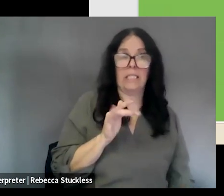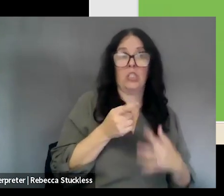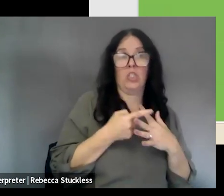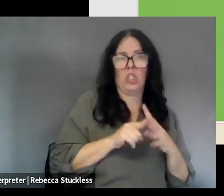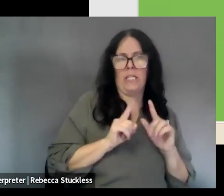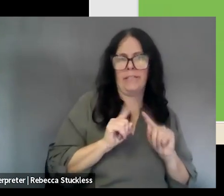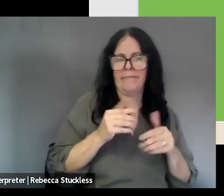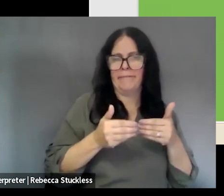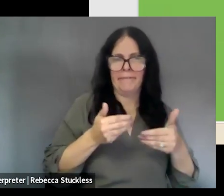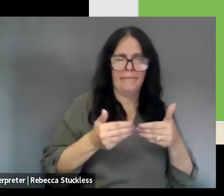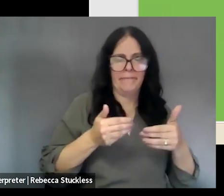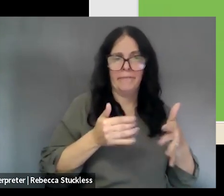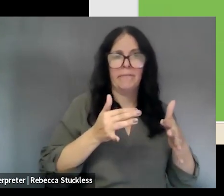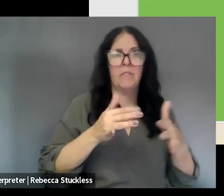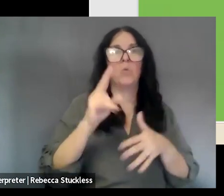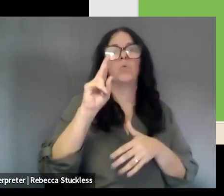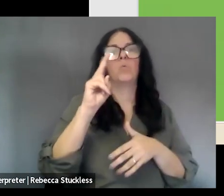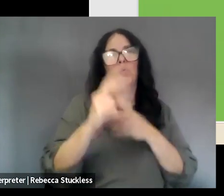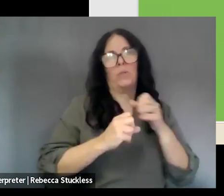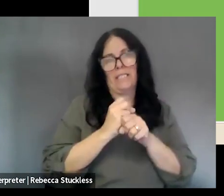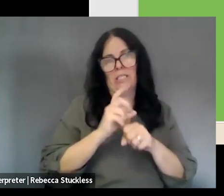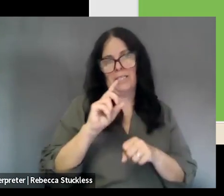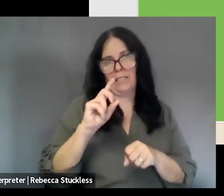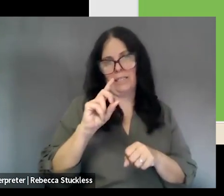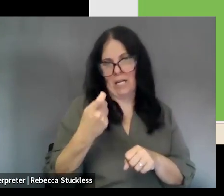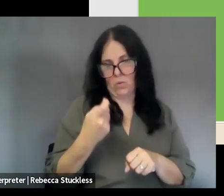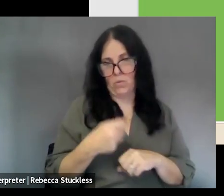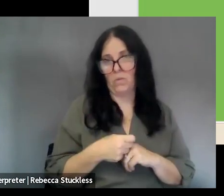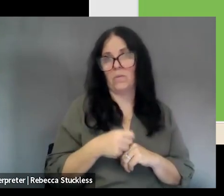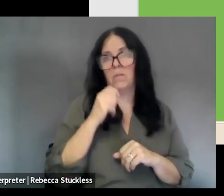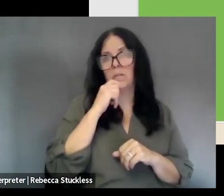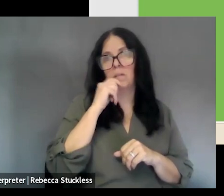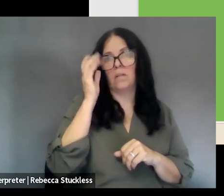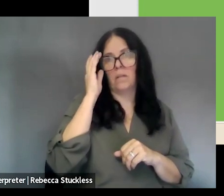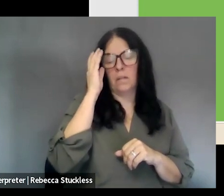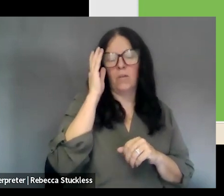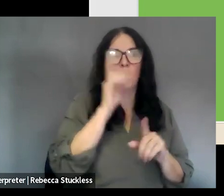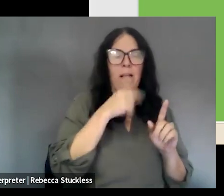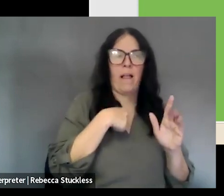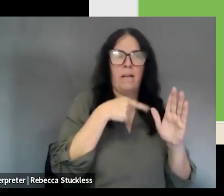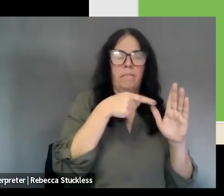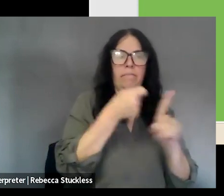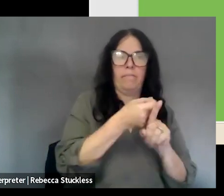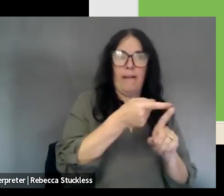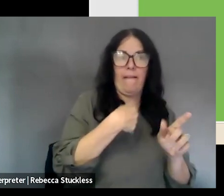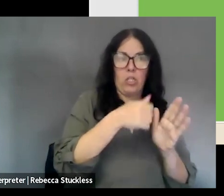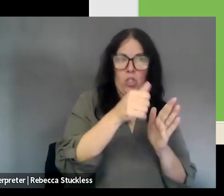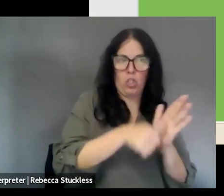I was discharging from the hospital post a surgical procedure and I mentioned to